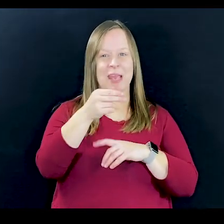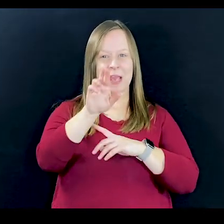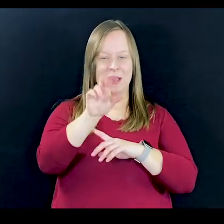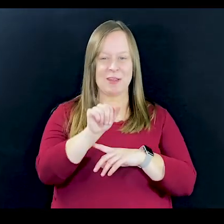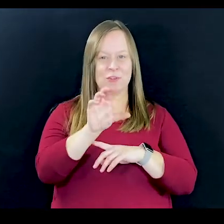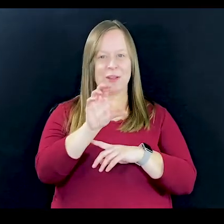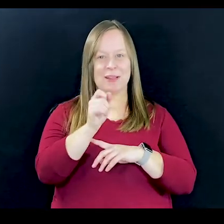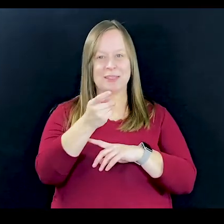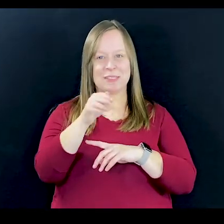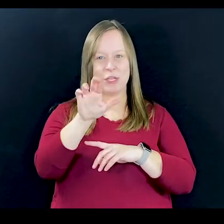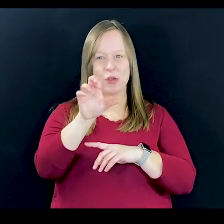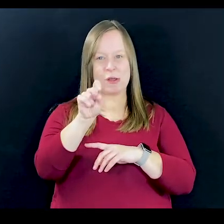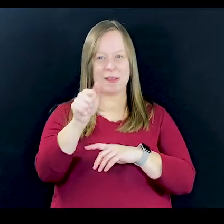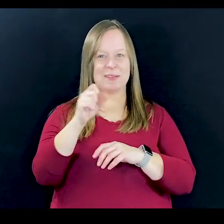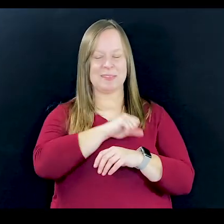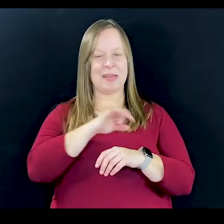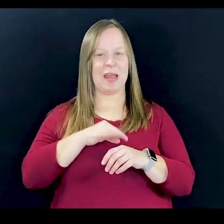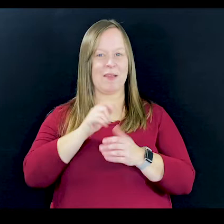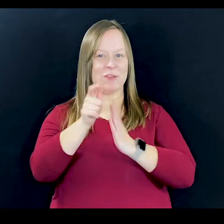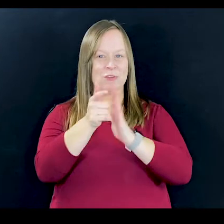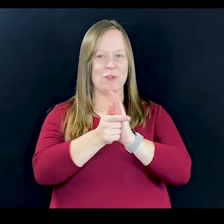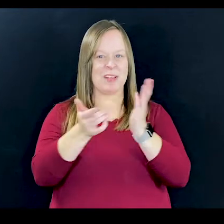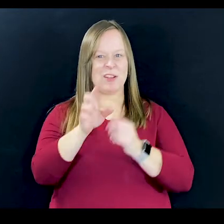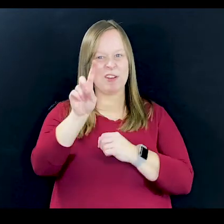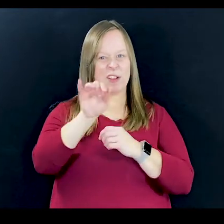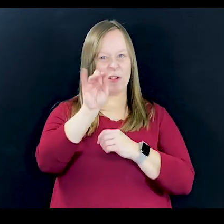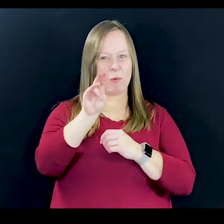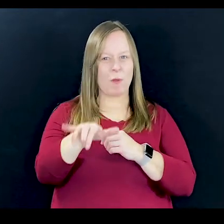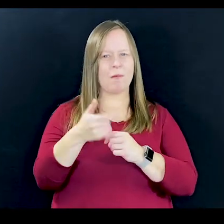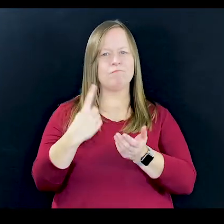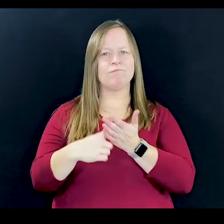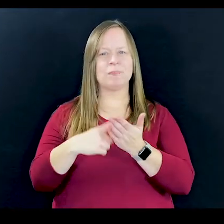have Andrea Clisura, Staff Attorney here at DRNY. She's going to